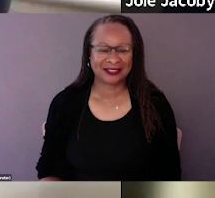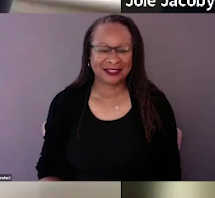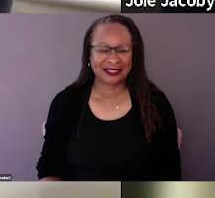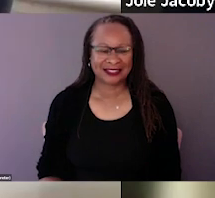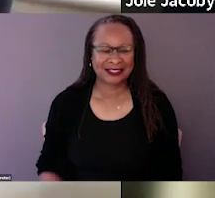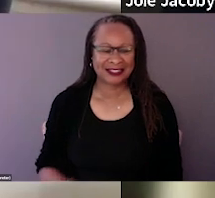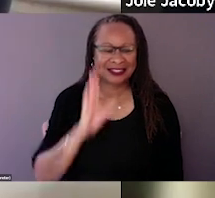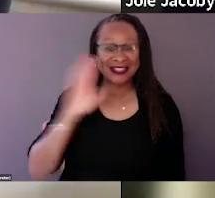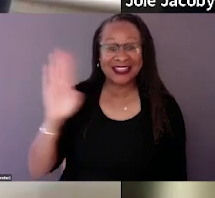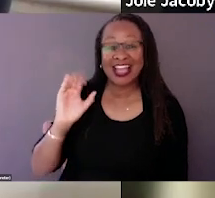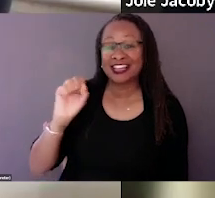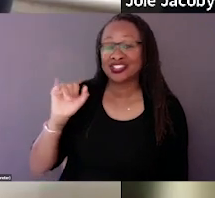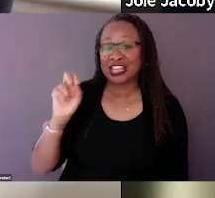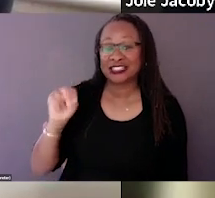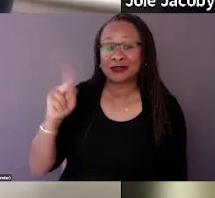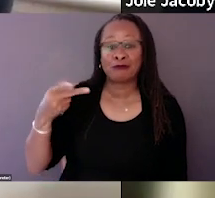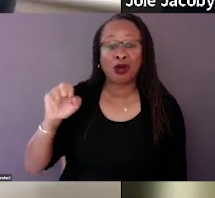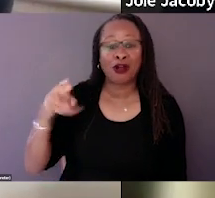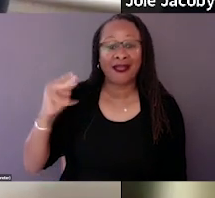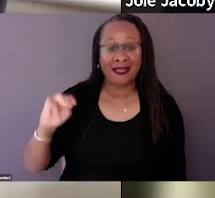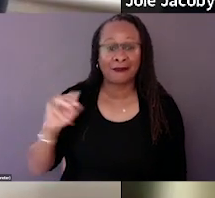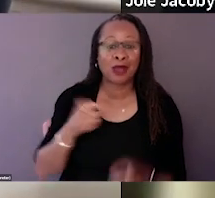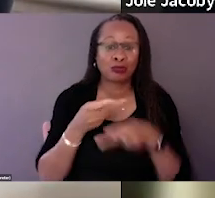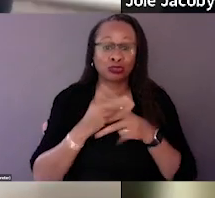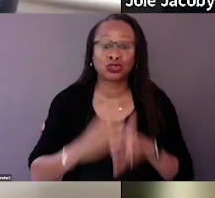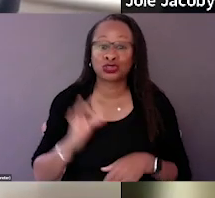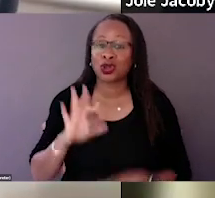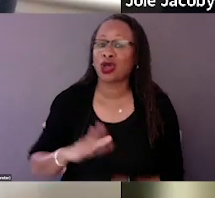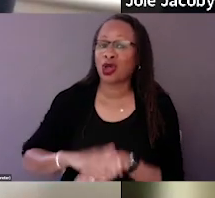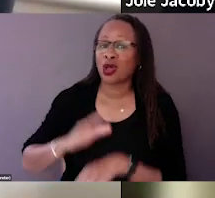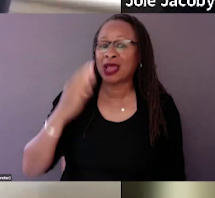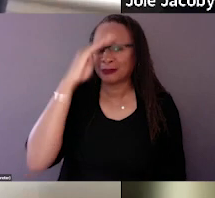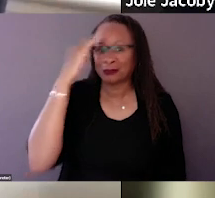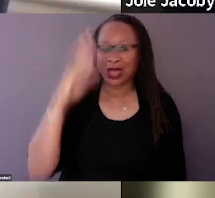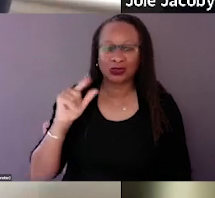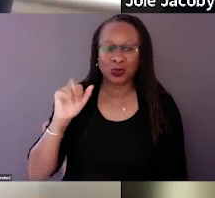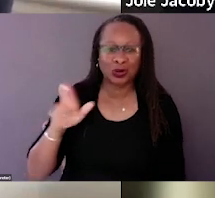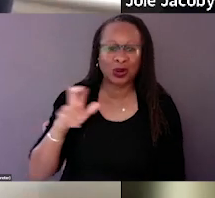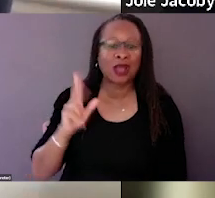My name is Jason Parham, and I'm a producer on "Black Twitter: A People's History." which is also inspired and based